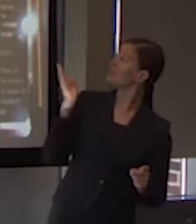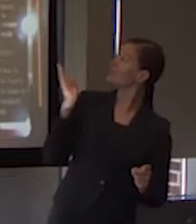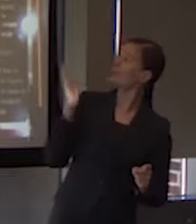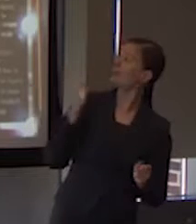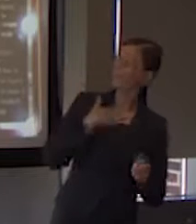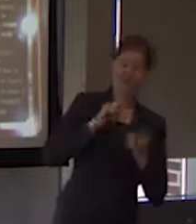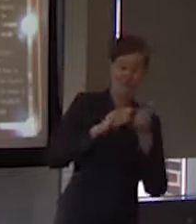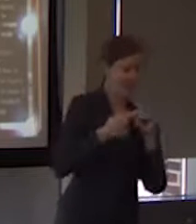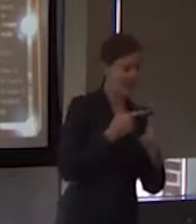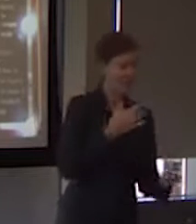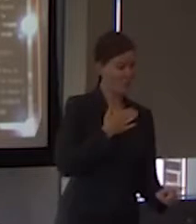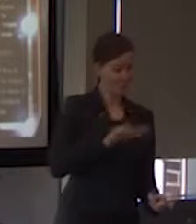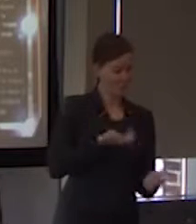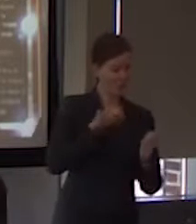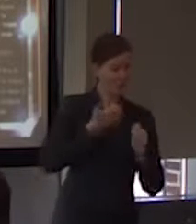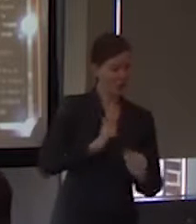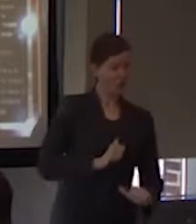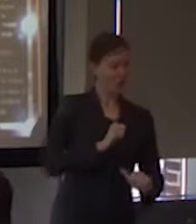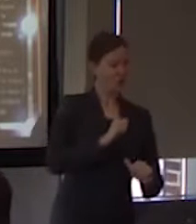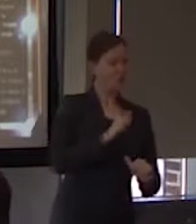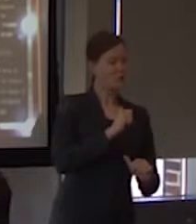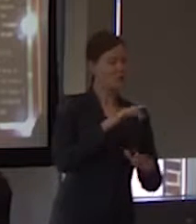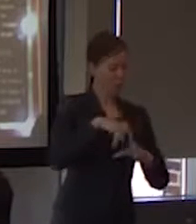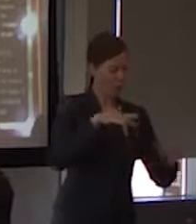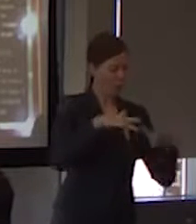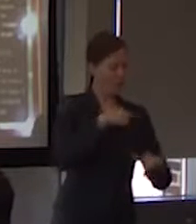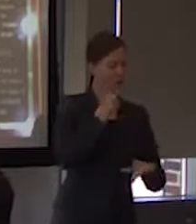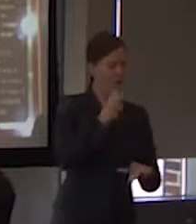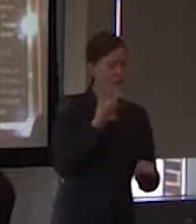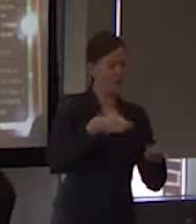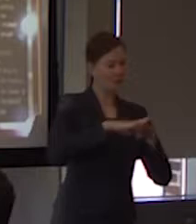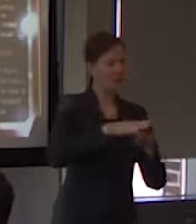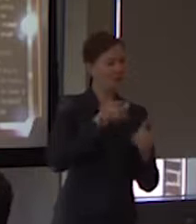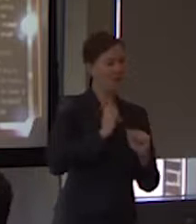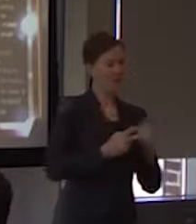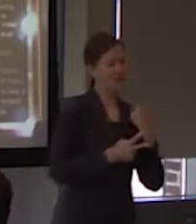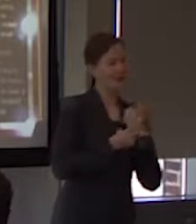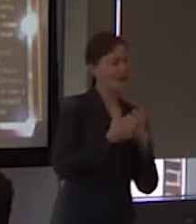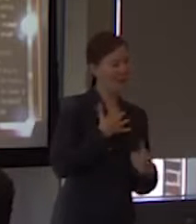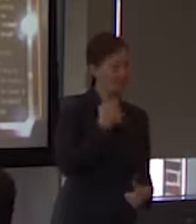was willing to try to record a voice over, so a we could try to save my voice. We can see it in...